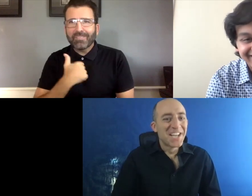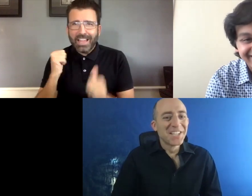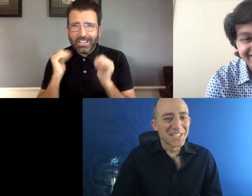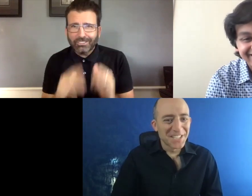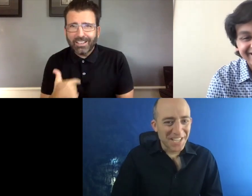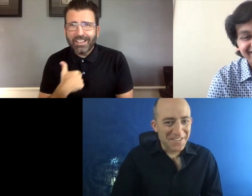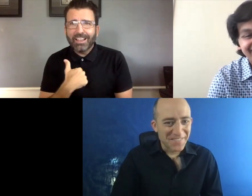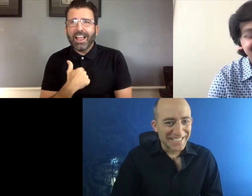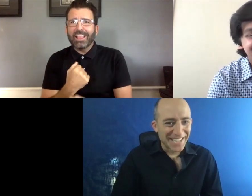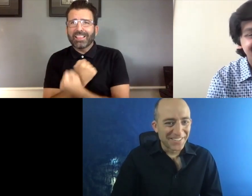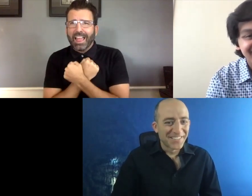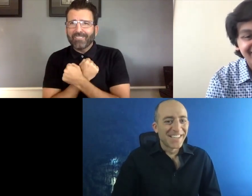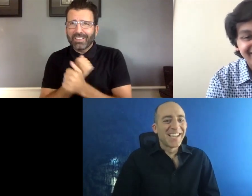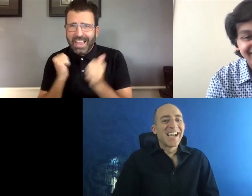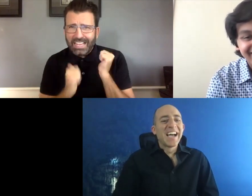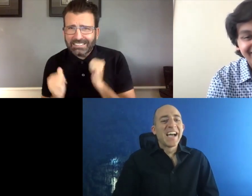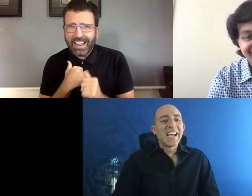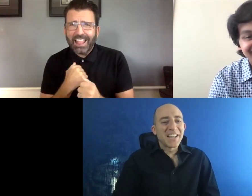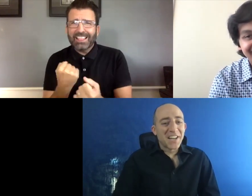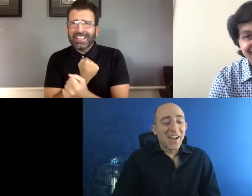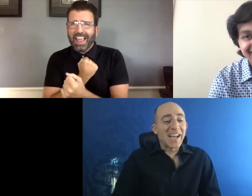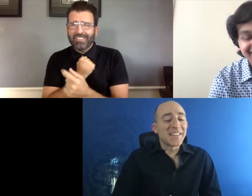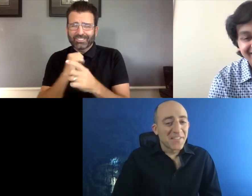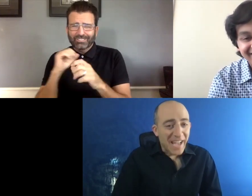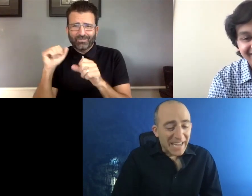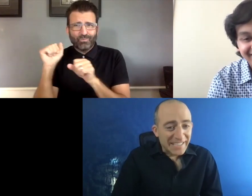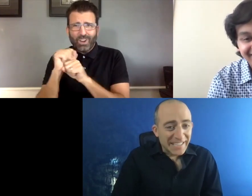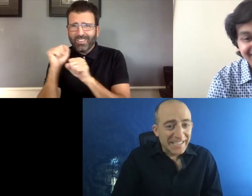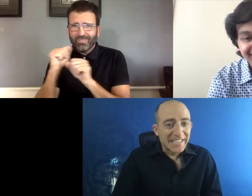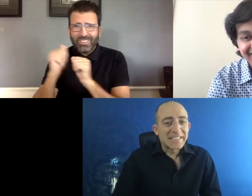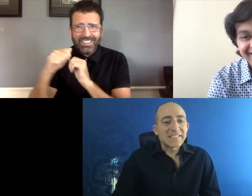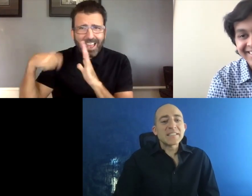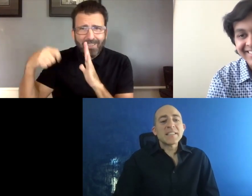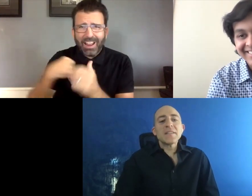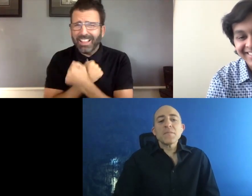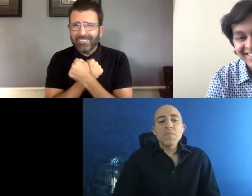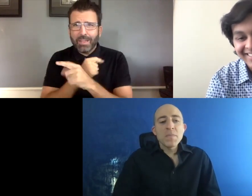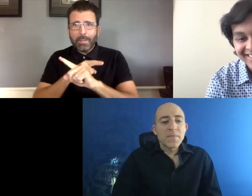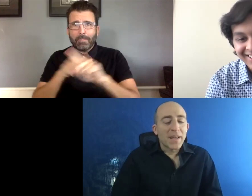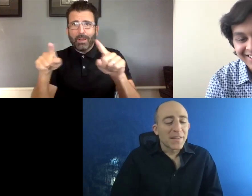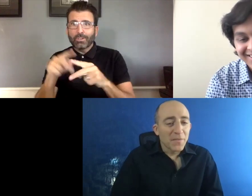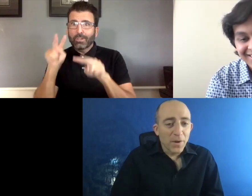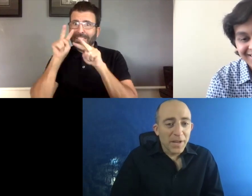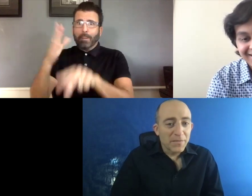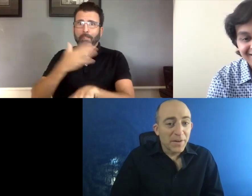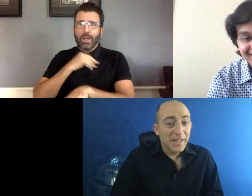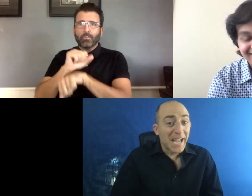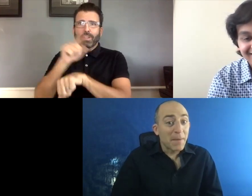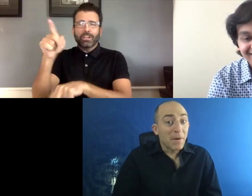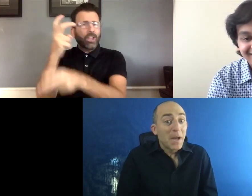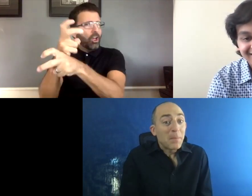just looking at myself, you know. I love acting; I love working in front of the camera;